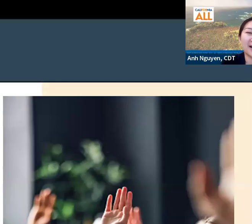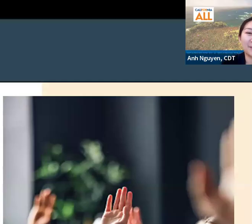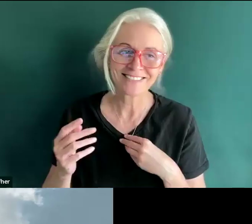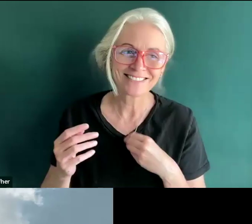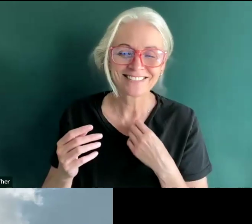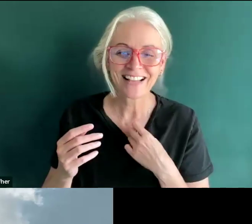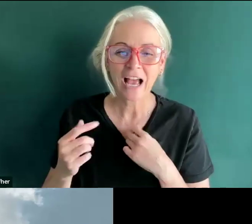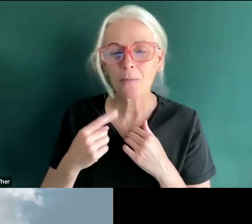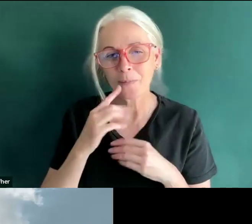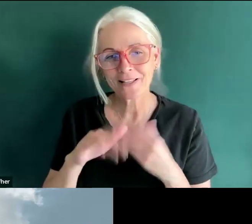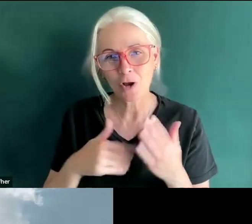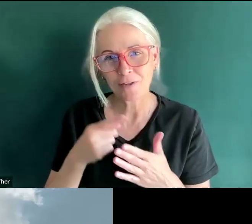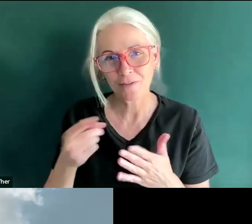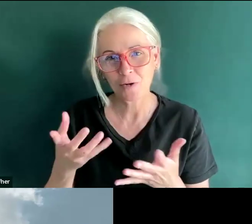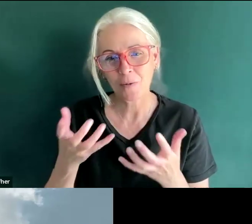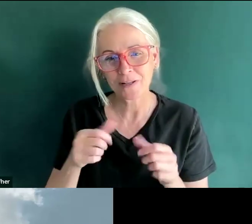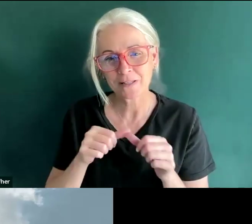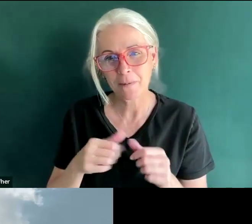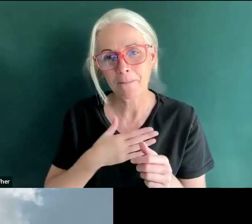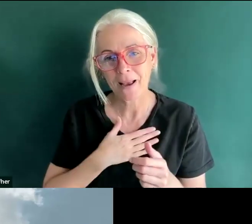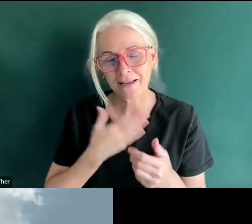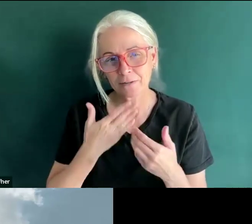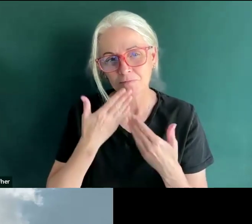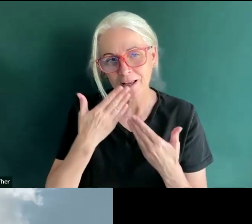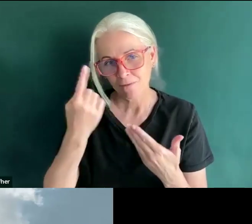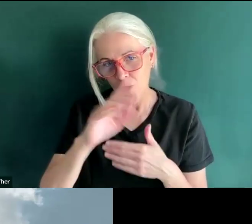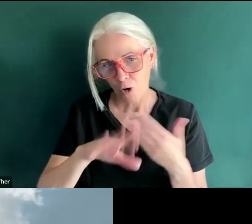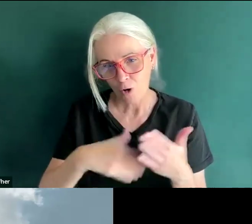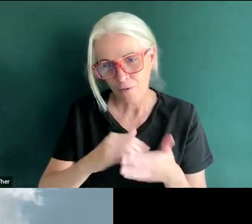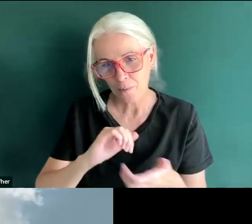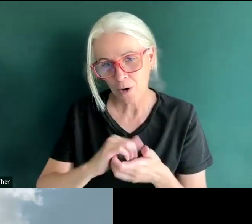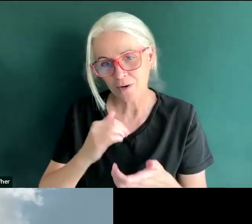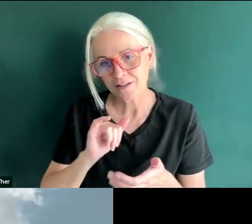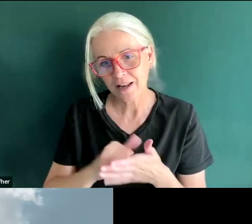I will miss all of you, and I want to send my gratitude for all the partners that have been